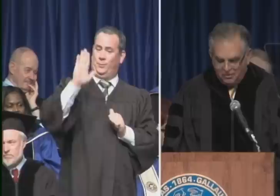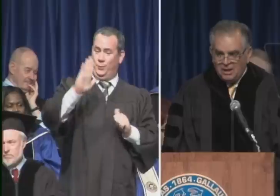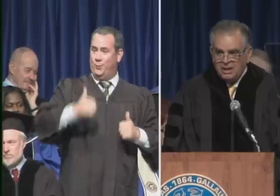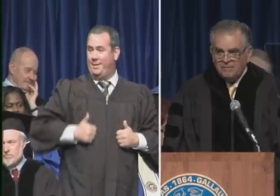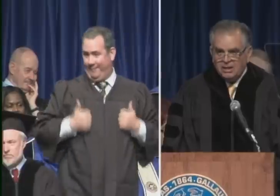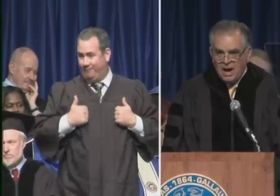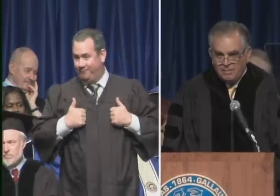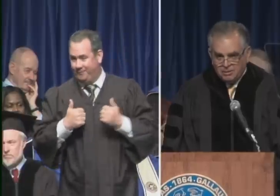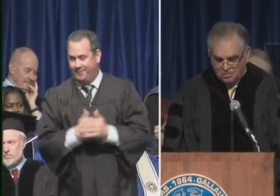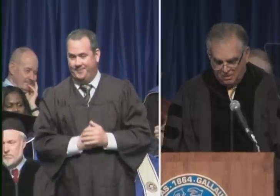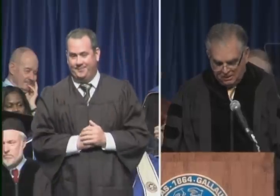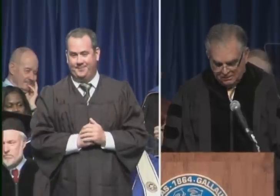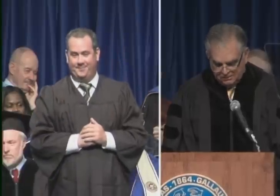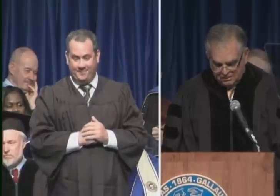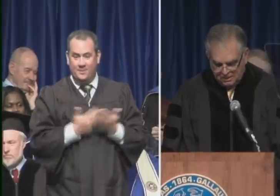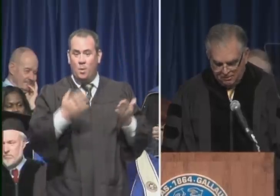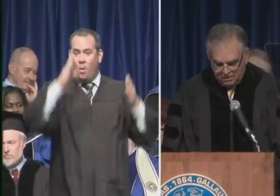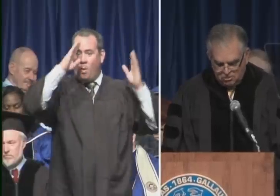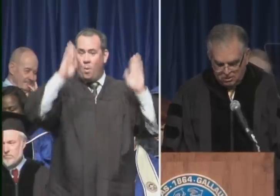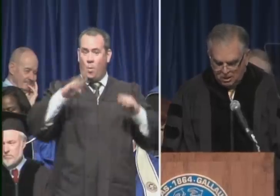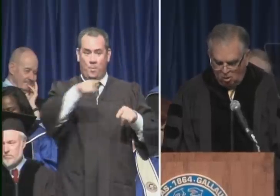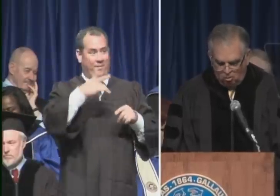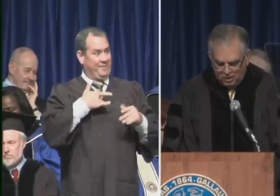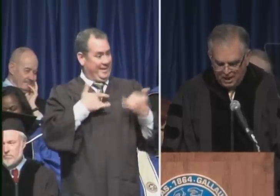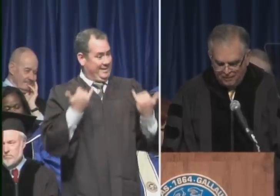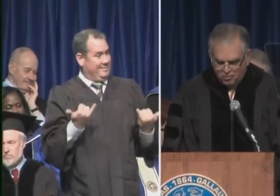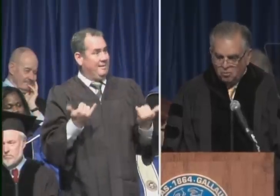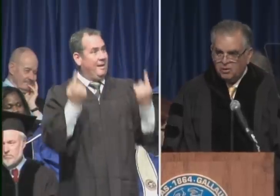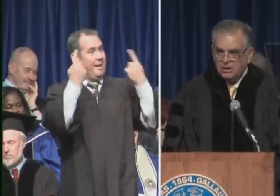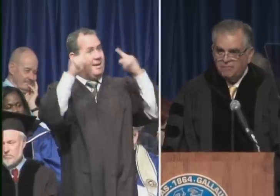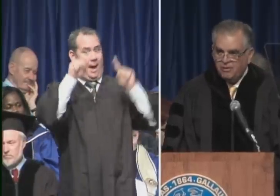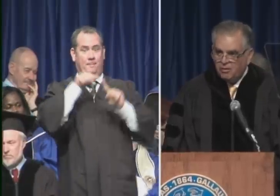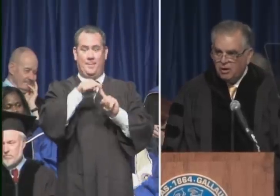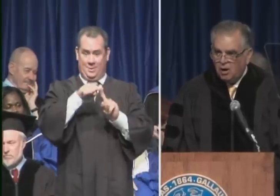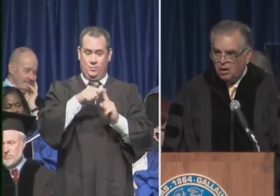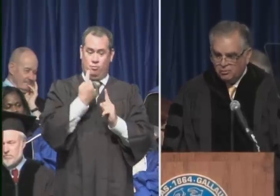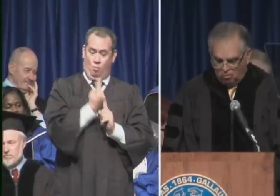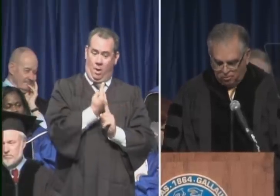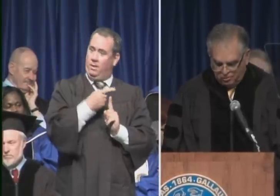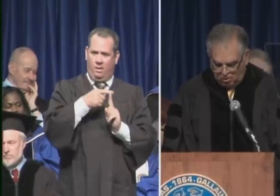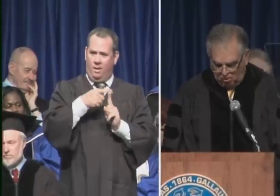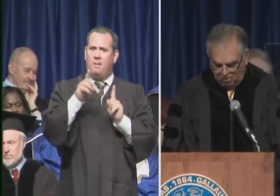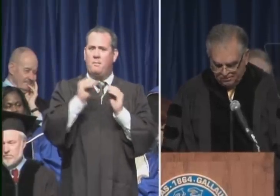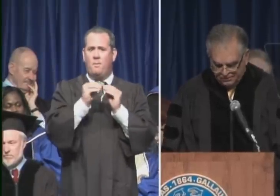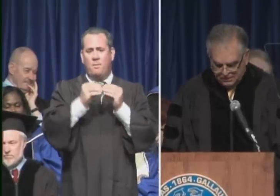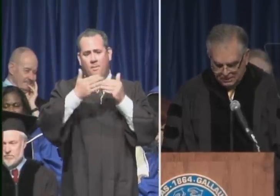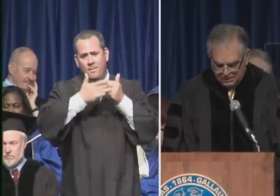It's the feeling of accomplishment that you get only after working very hard towards a goal.